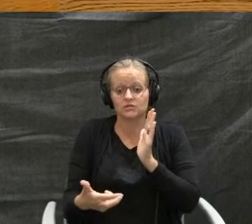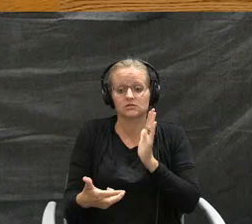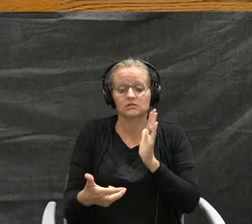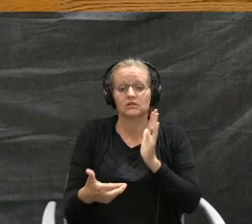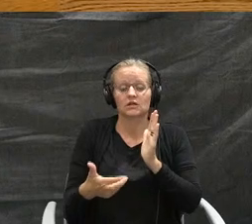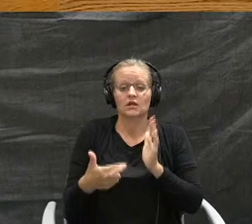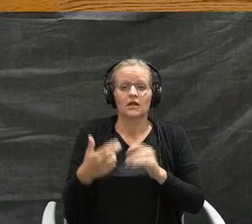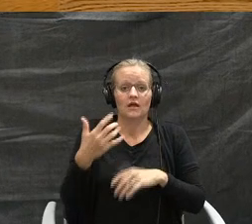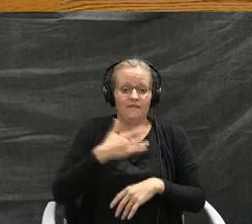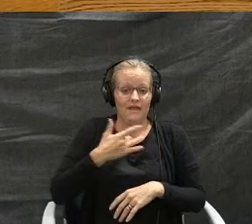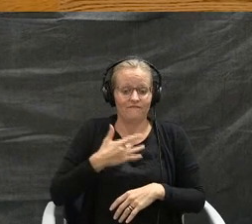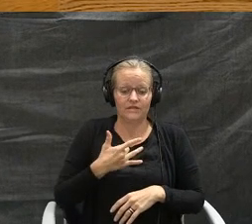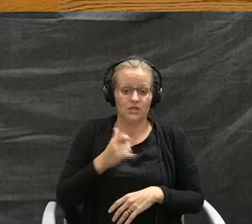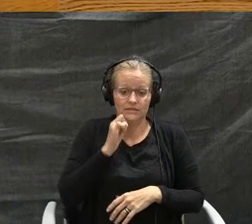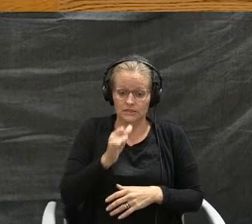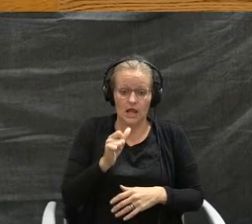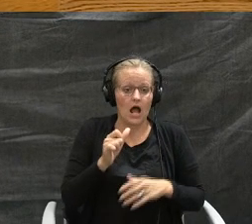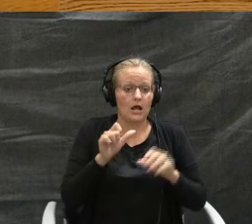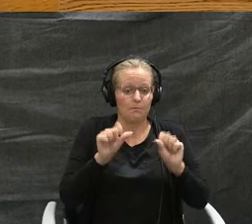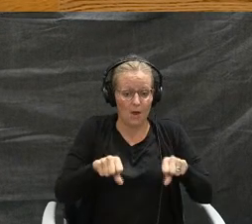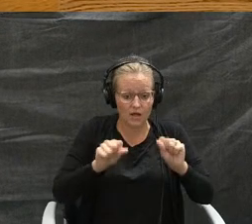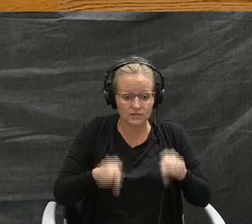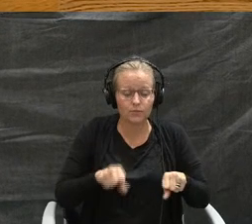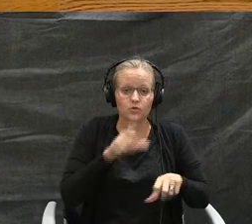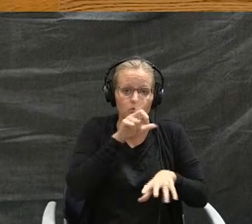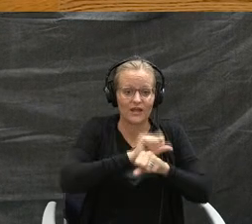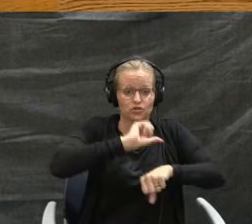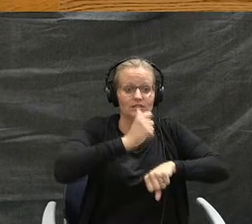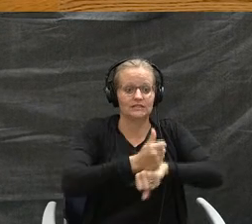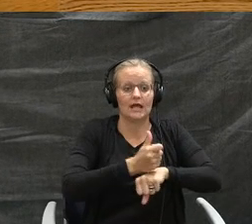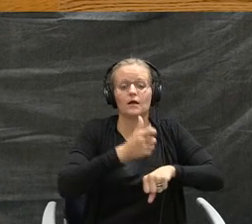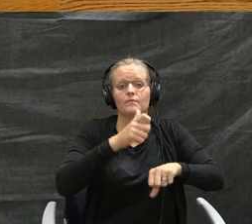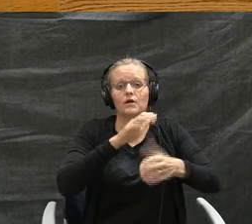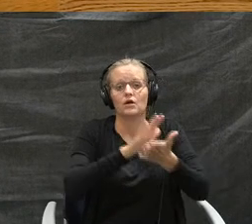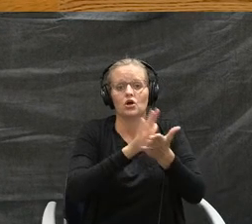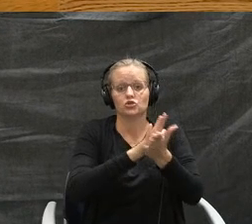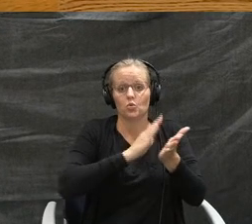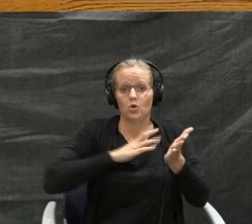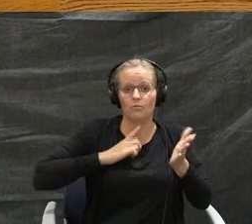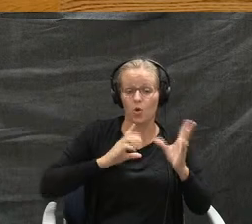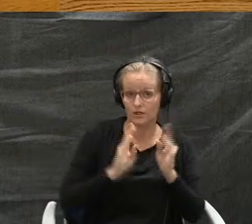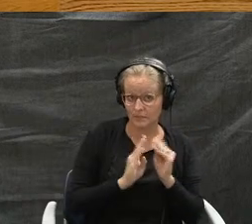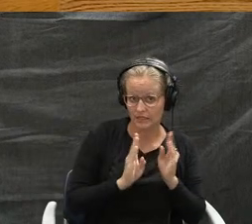approve the implementation. The learning model selected an implemented by the Superintendent shall continue in